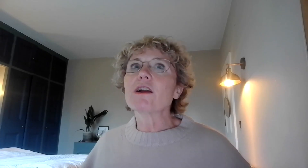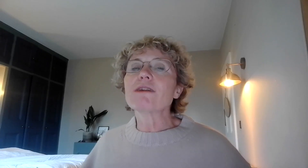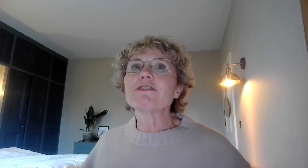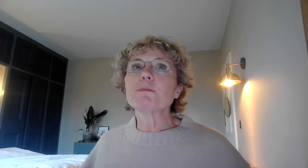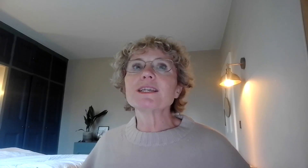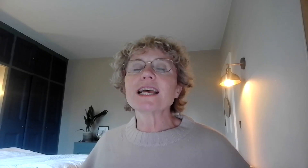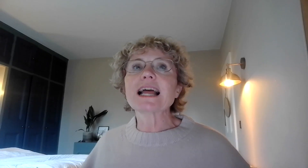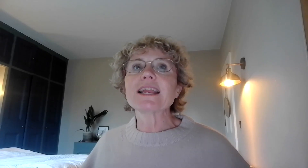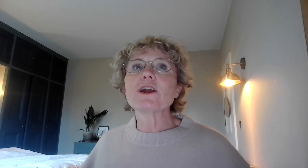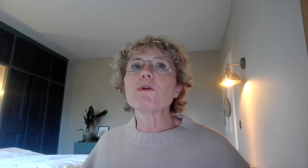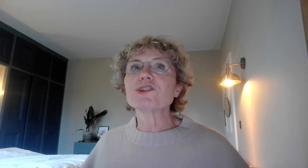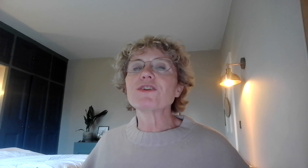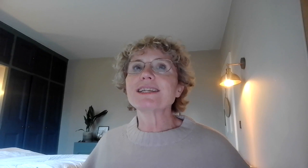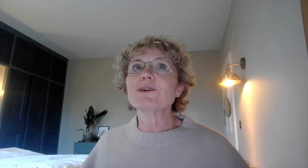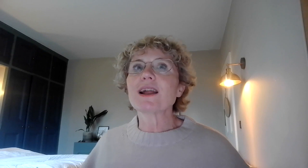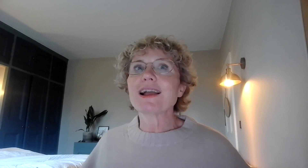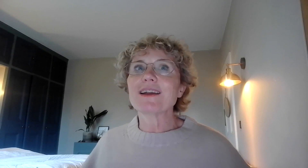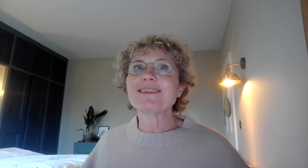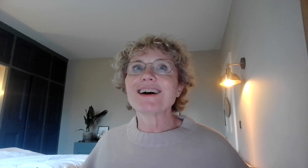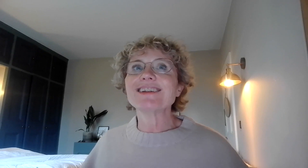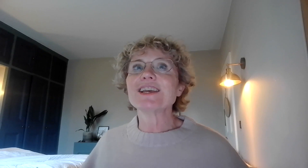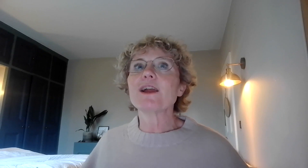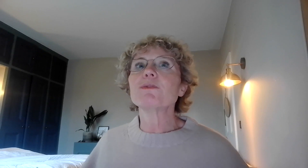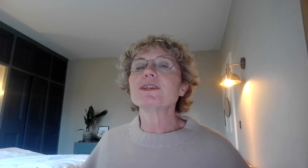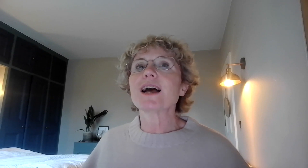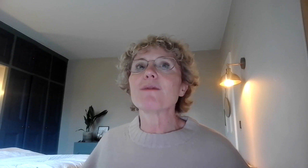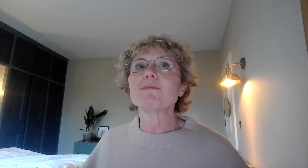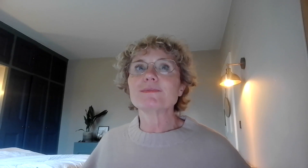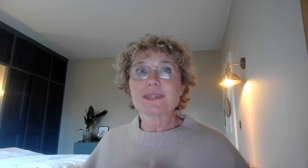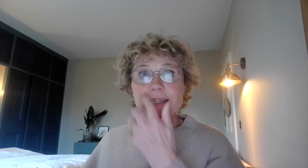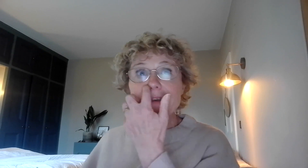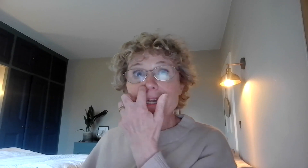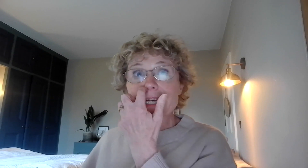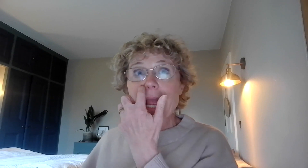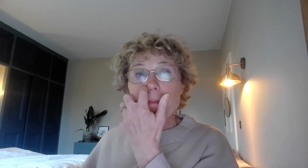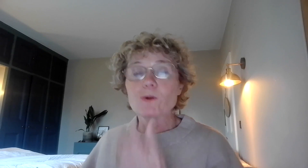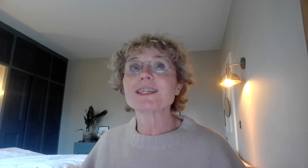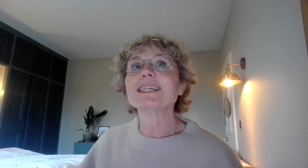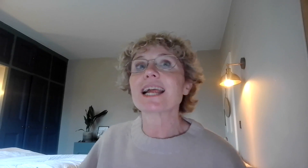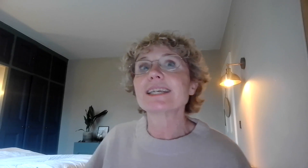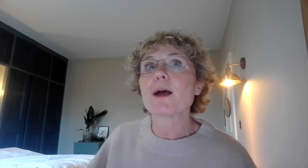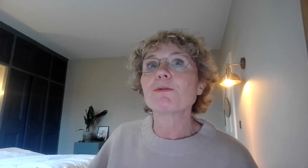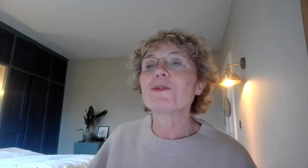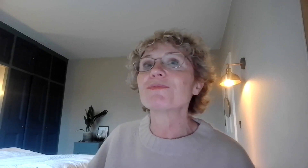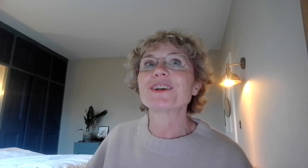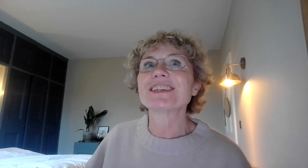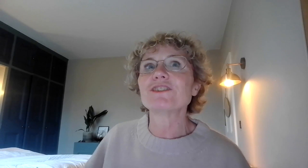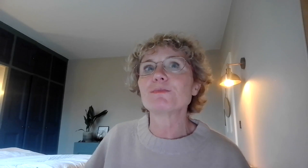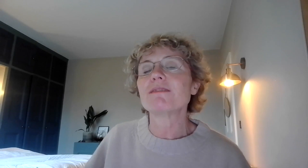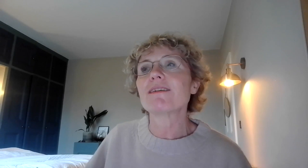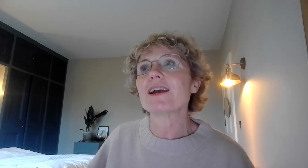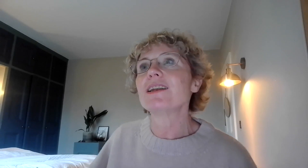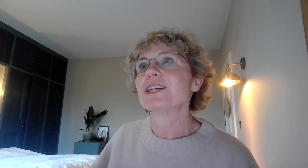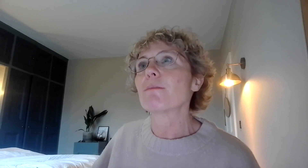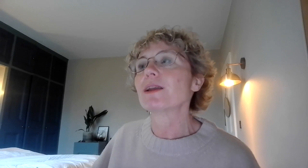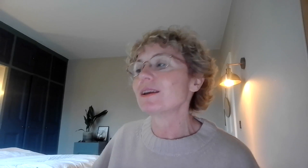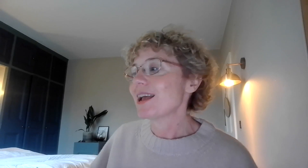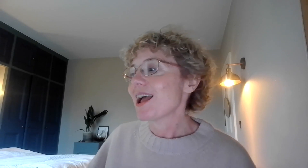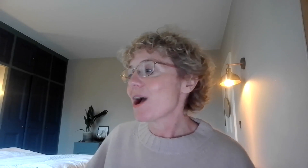If someone says like, you know, "What's your ideal client?" I'd say it was CVG Airport, Cincinnati Airport, because they've just been a very early champion.